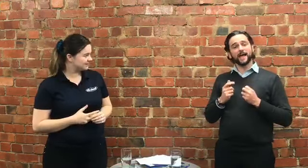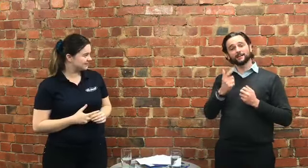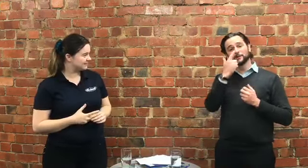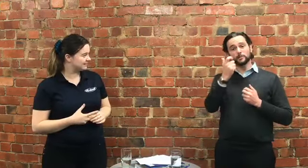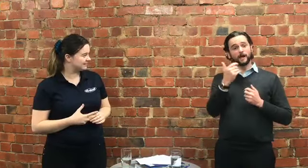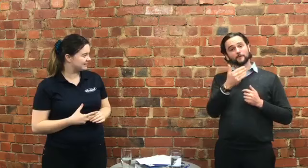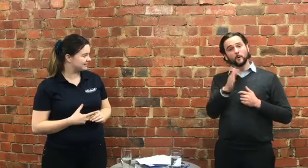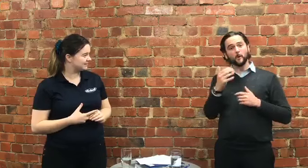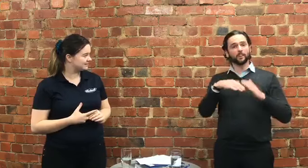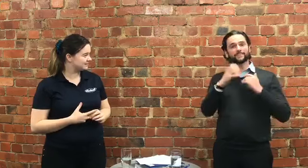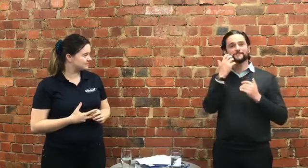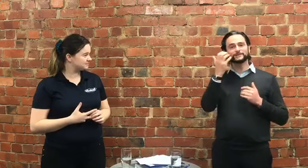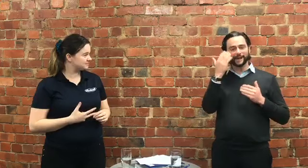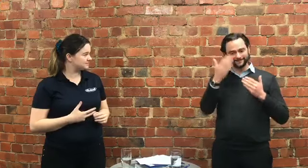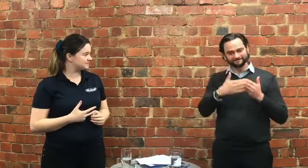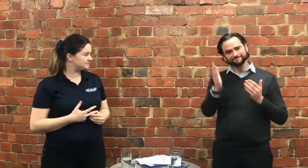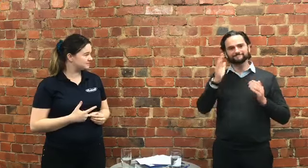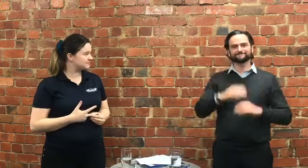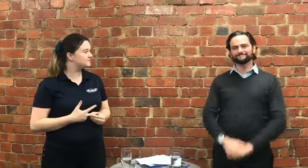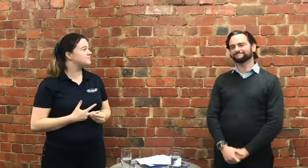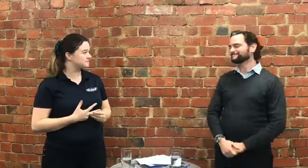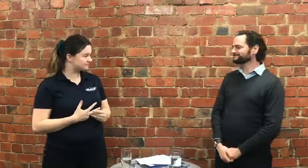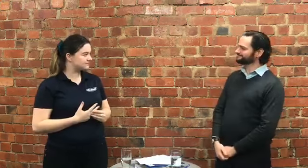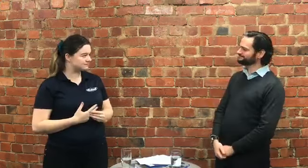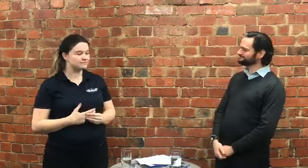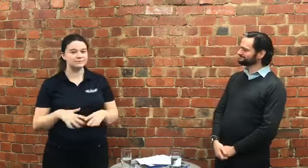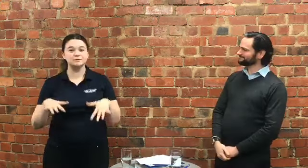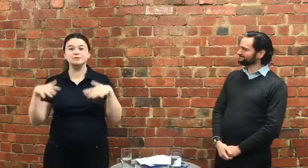No problem. And good luck for you all in the future.